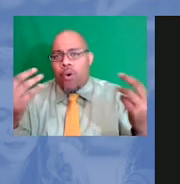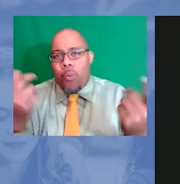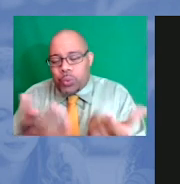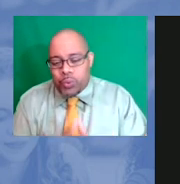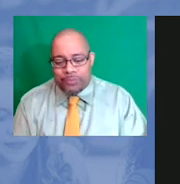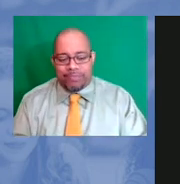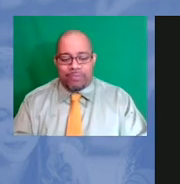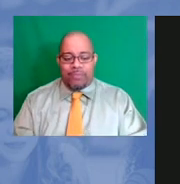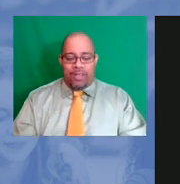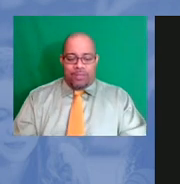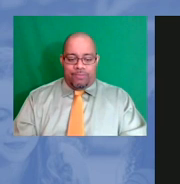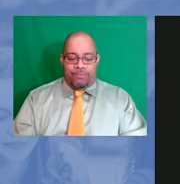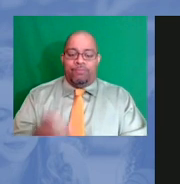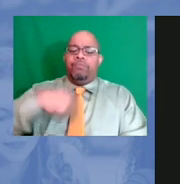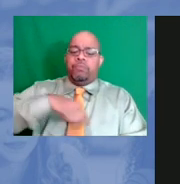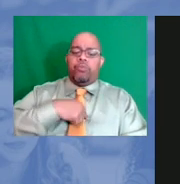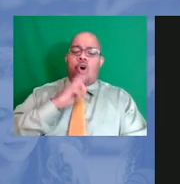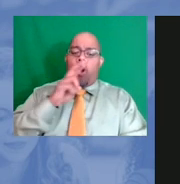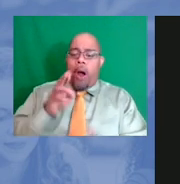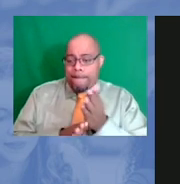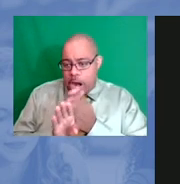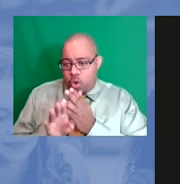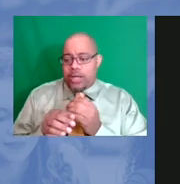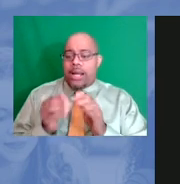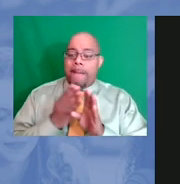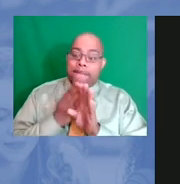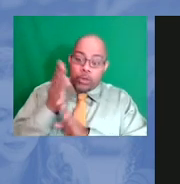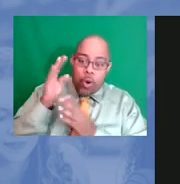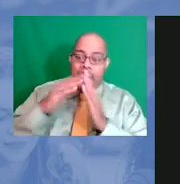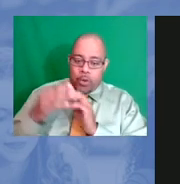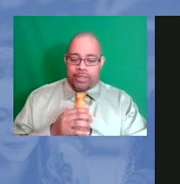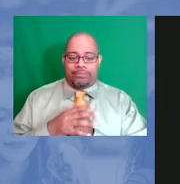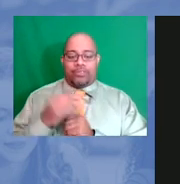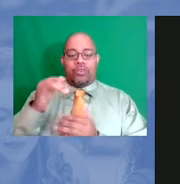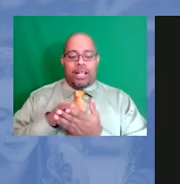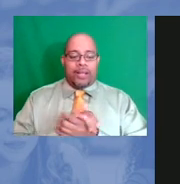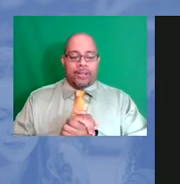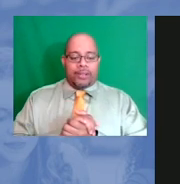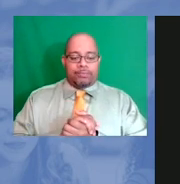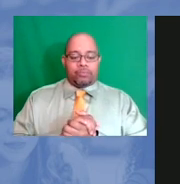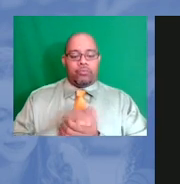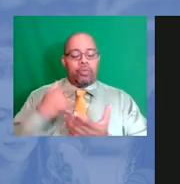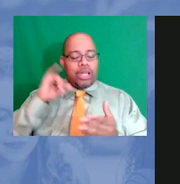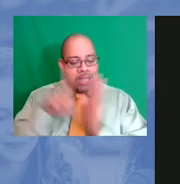WE ARE A MINORITY MAJORITY COMMUNITY, AND SO WE IDENTIFY AS FIRST GENERATION AMERICANS,